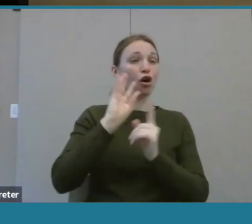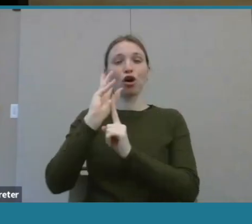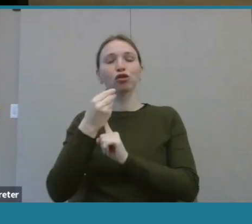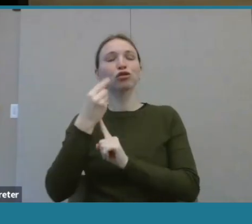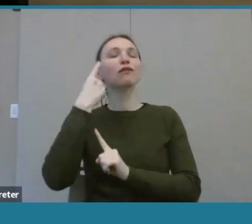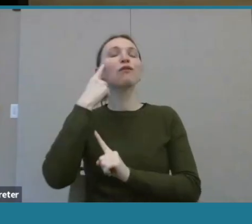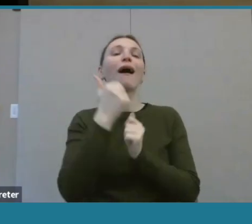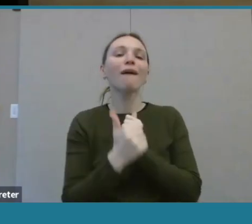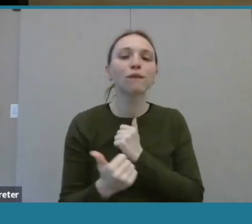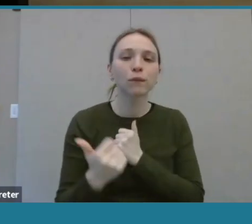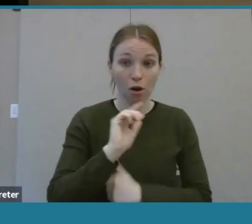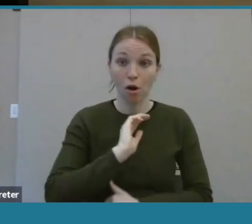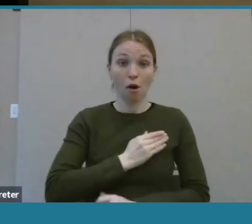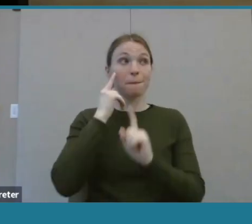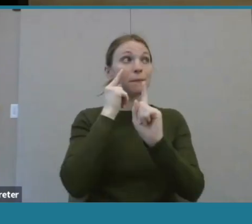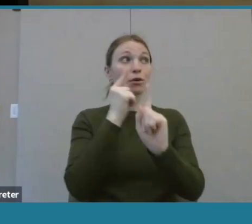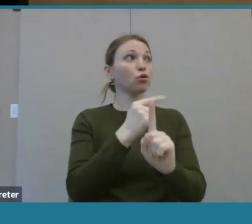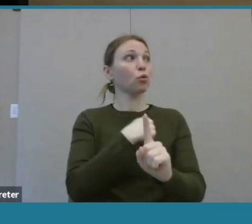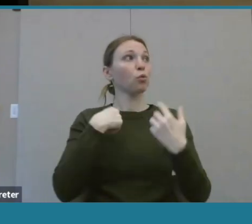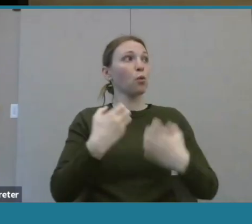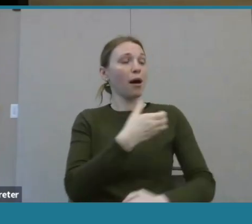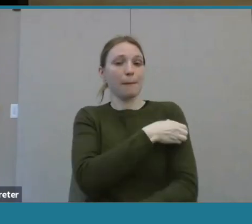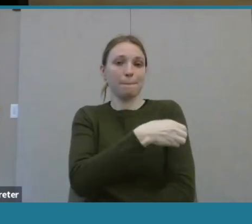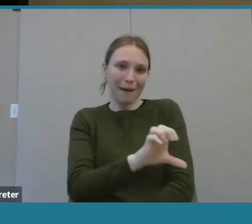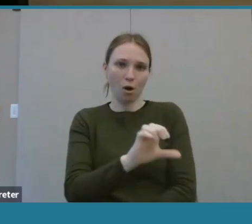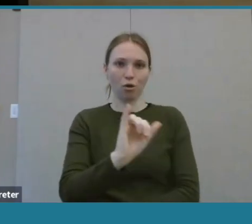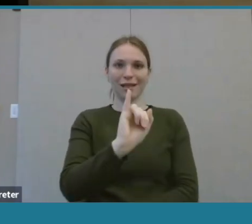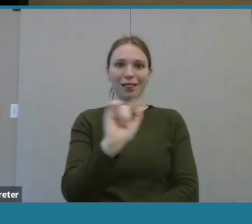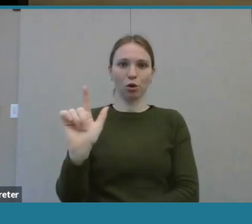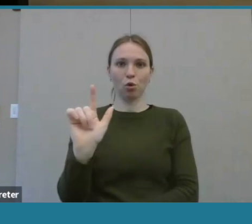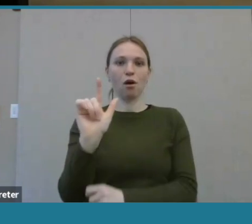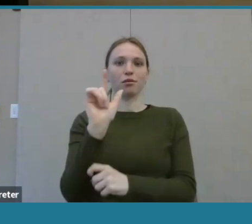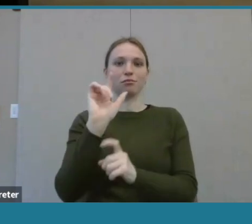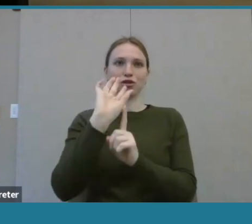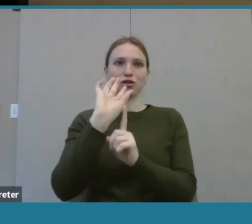and it is our mission to empower Illinois as a whole's cultural spaces to become